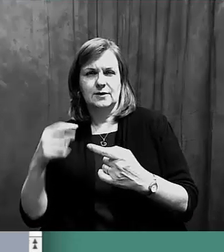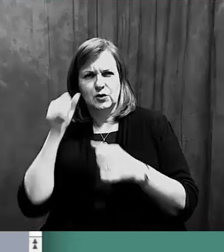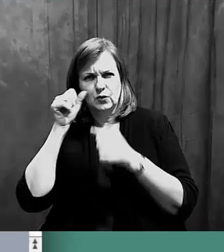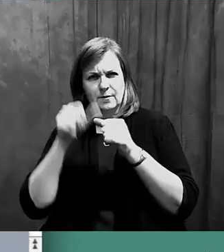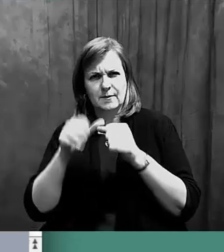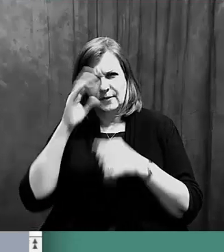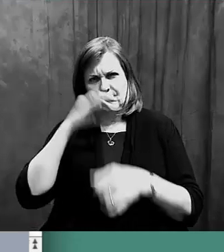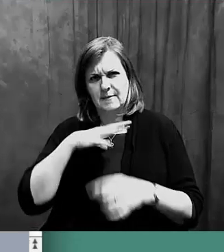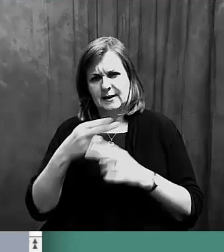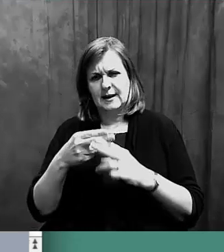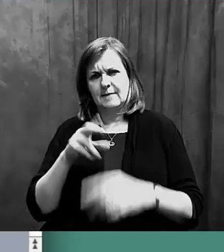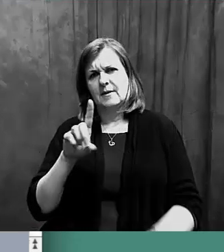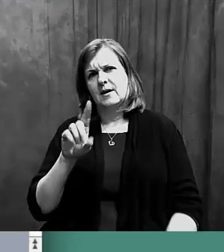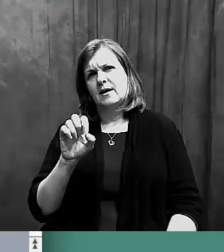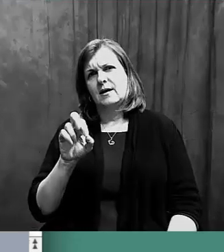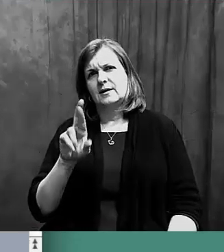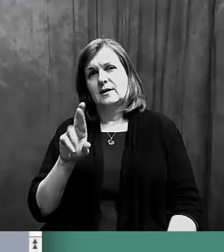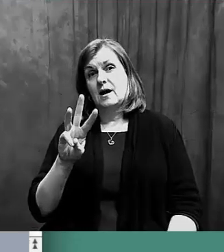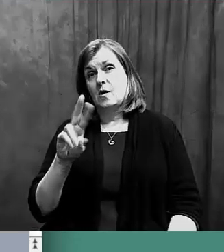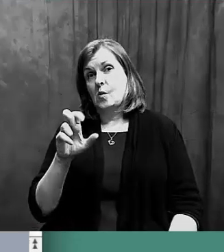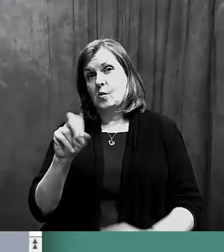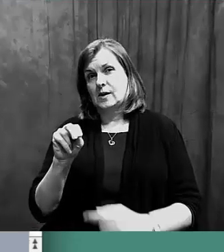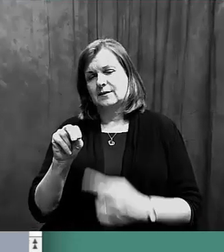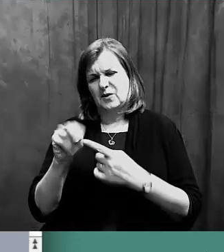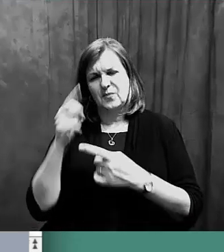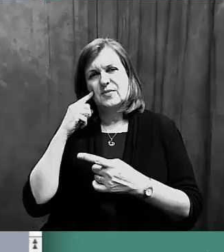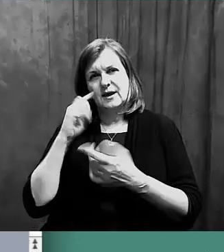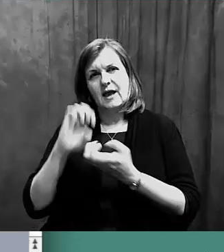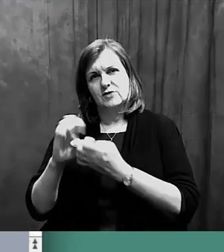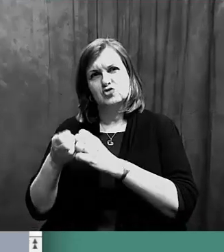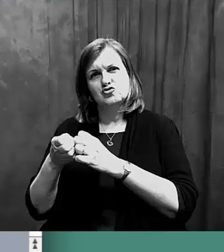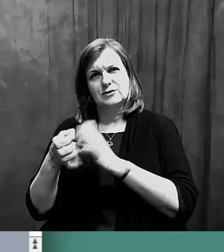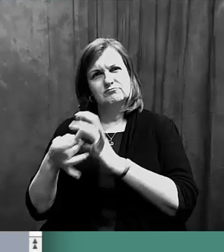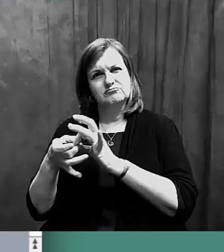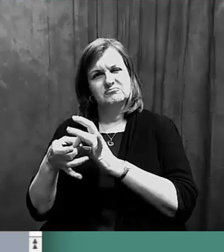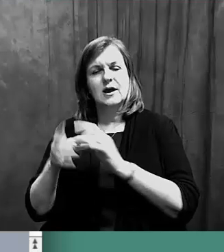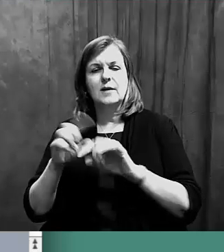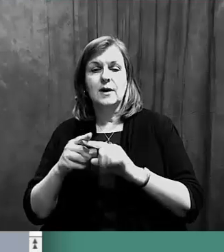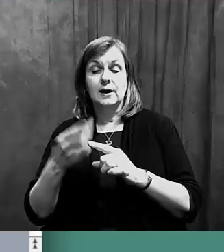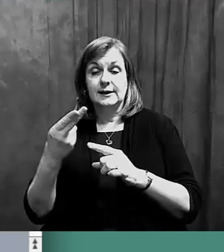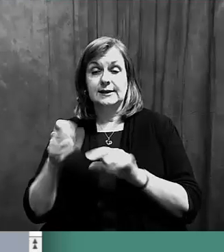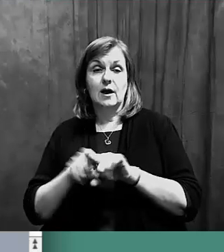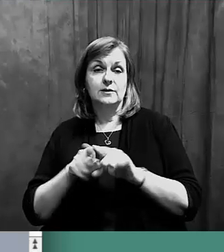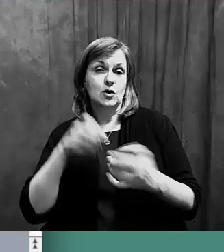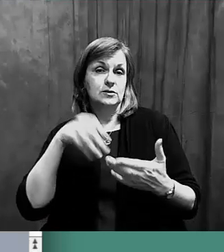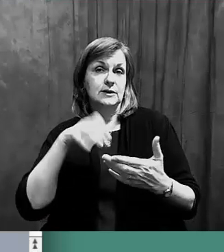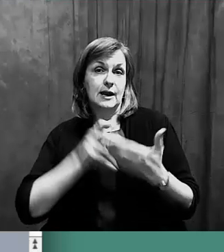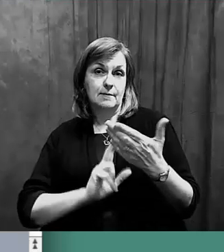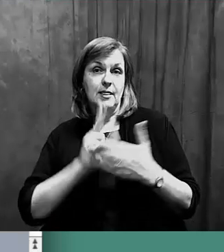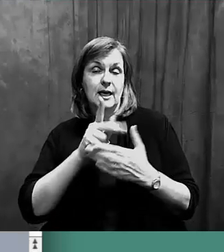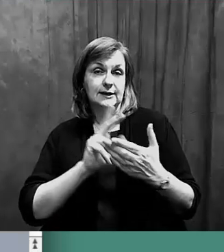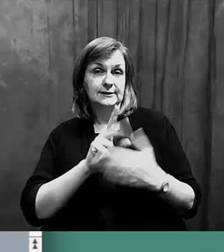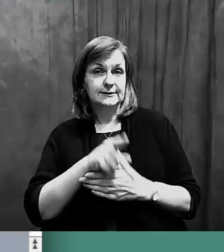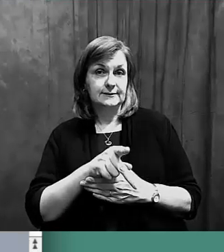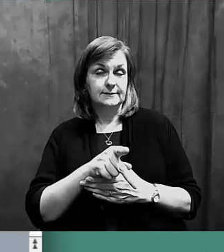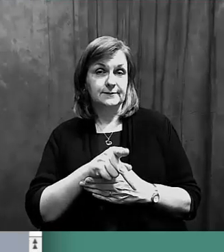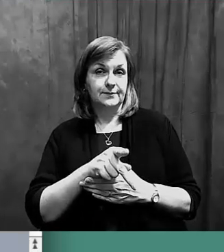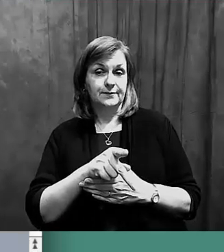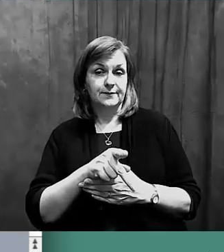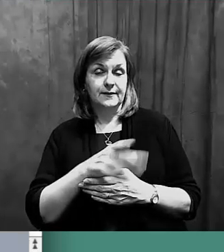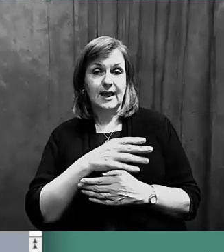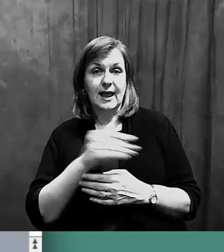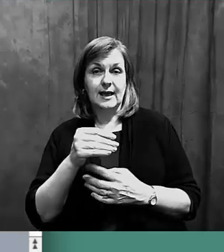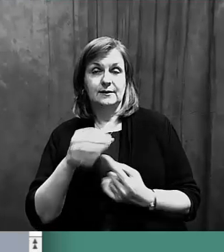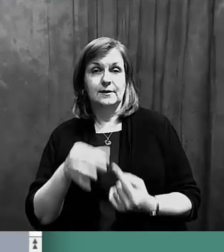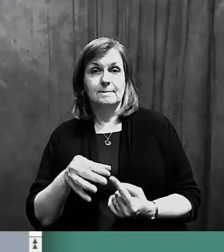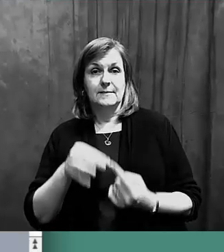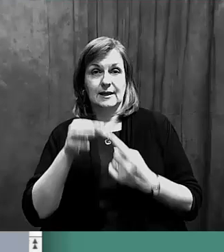Darwin who we often just associate with evolution spent many years studying plants